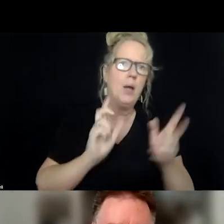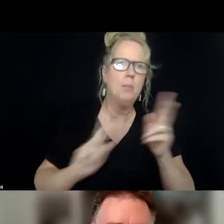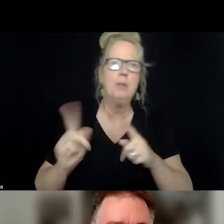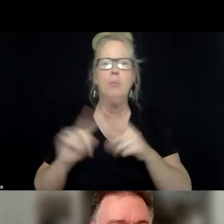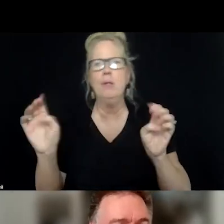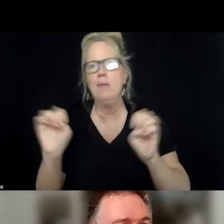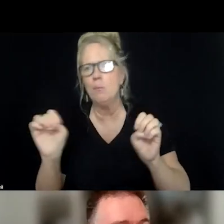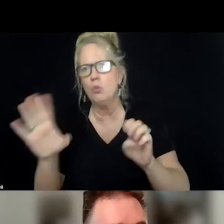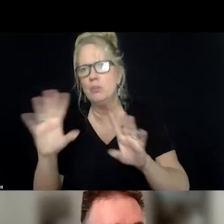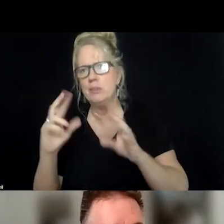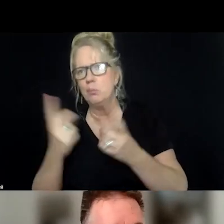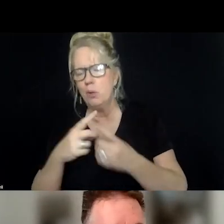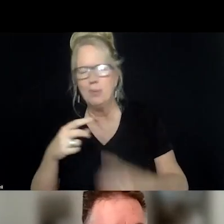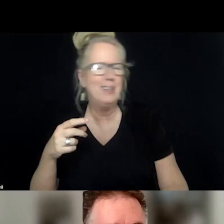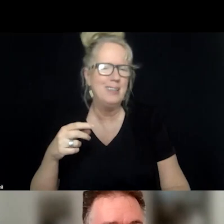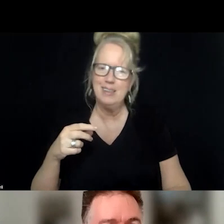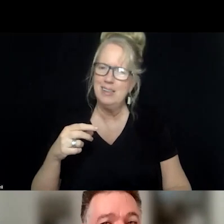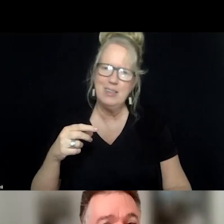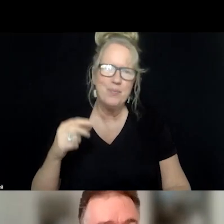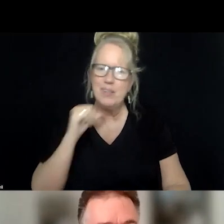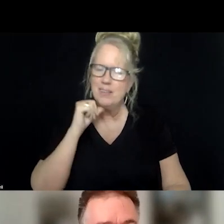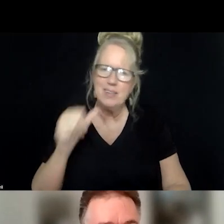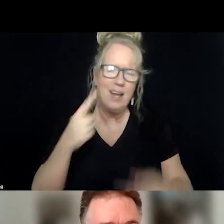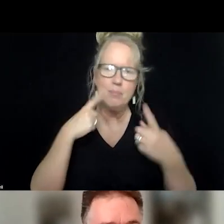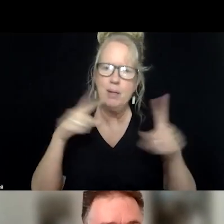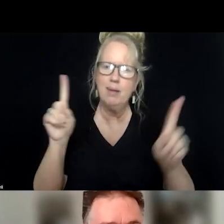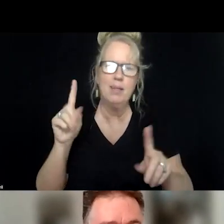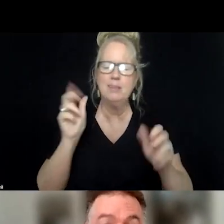THAT IS NOT GOING TO GET YOU THERE.